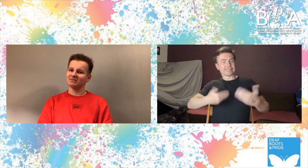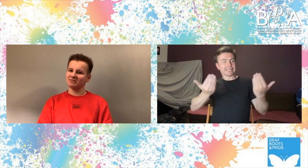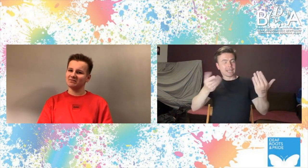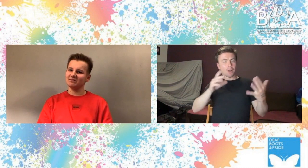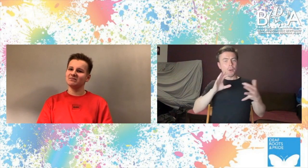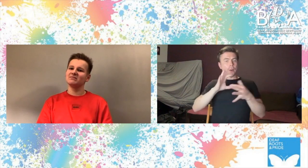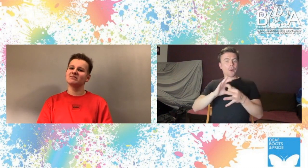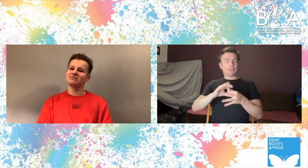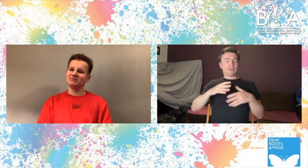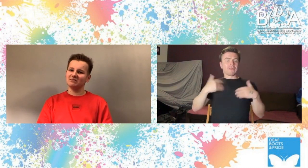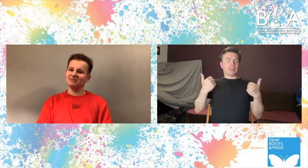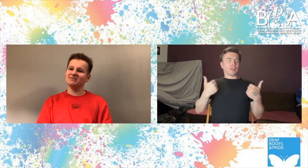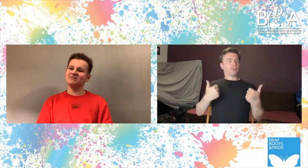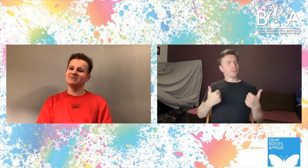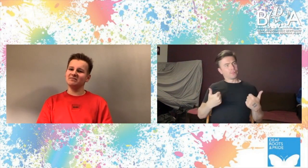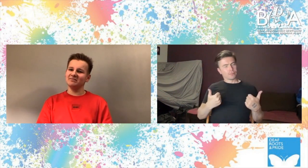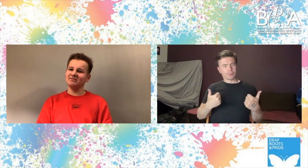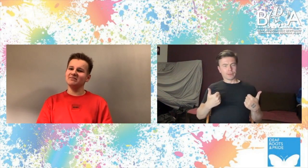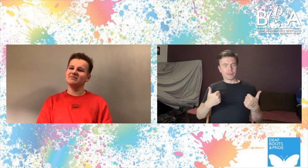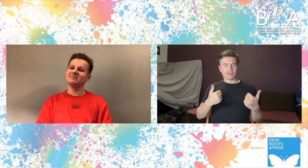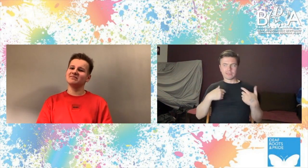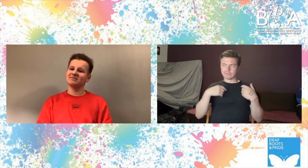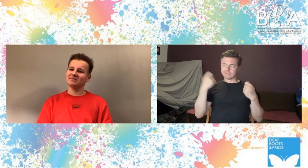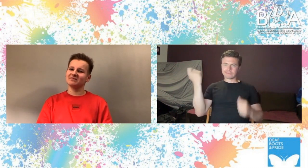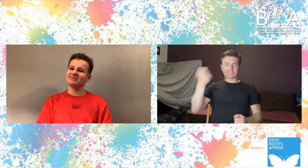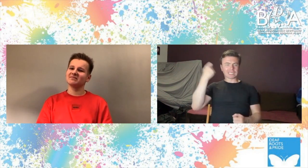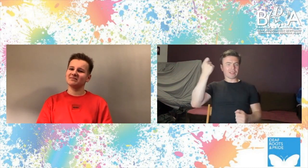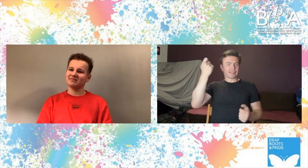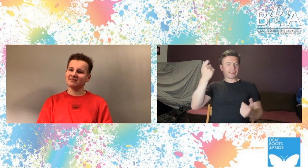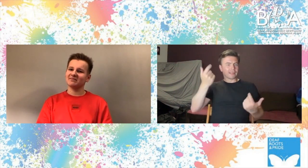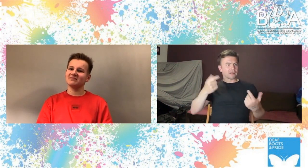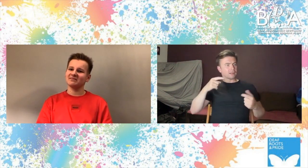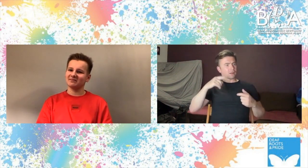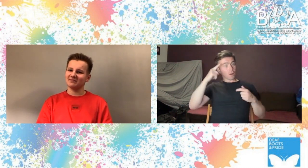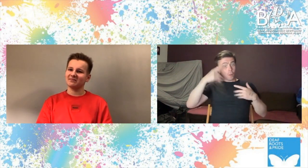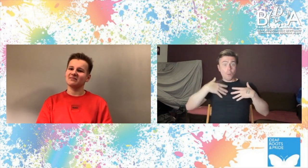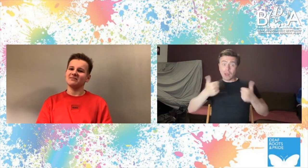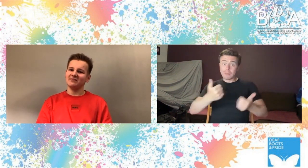the end of the day when you get home, you have a sense of achievement and